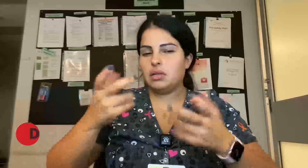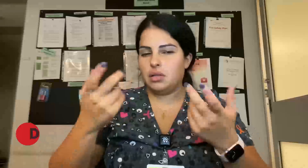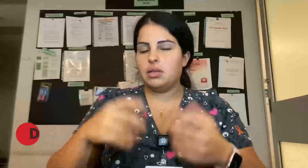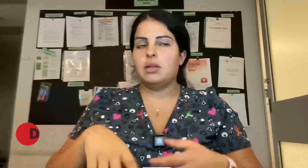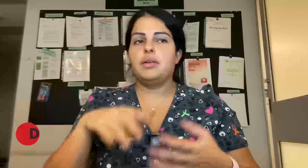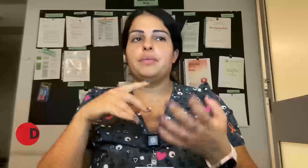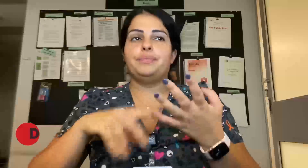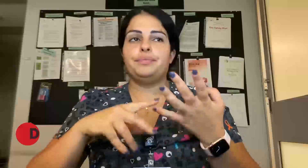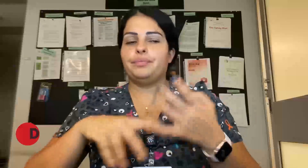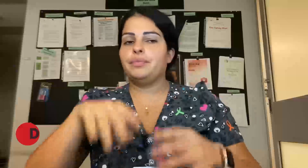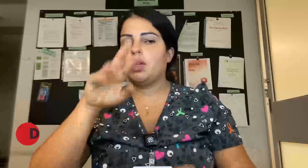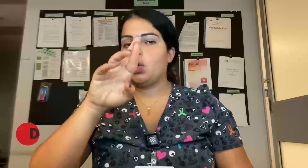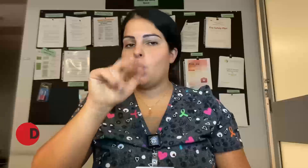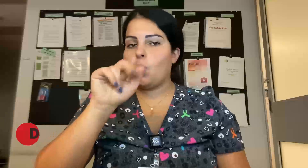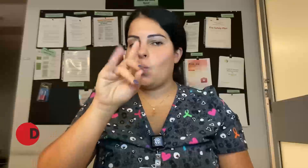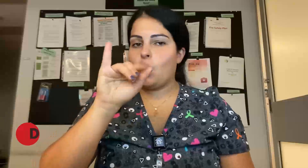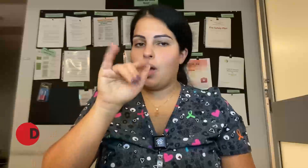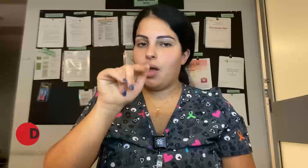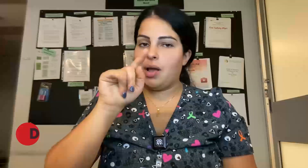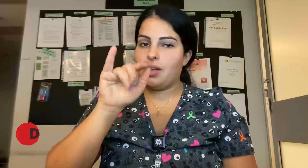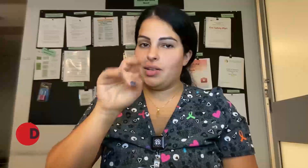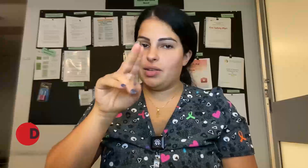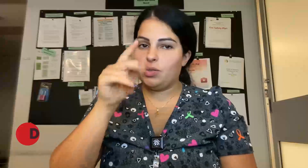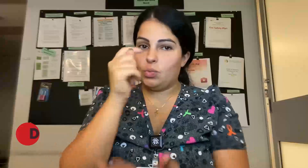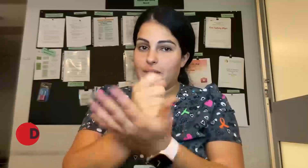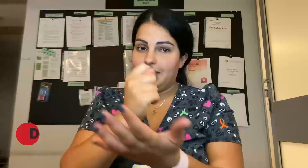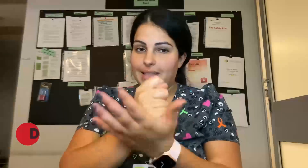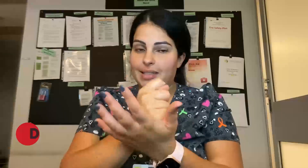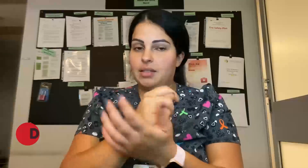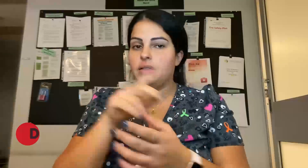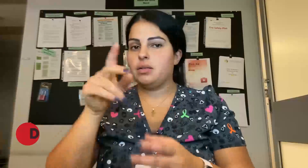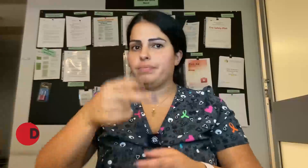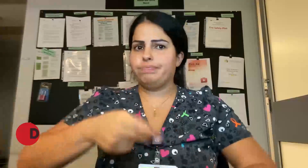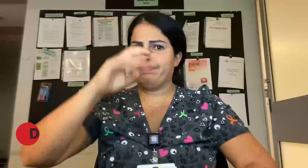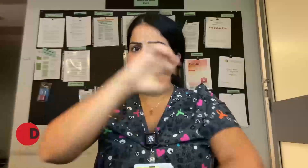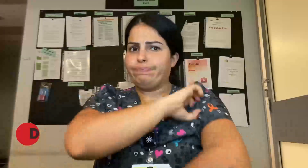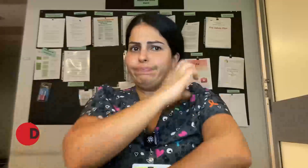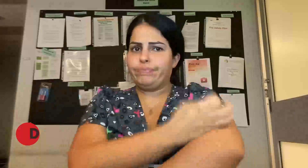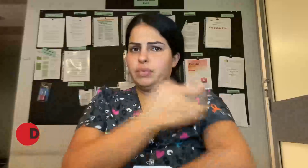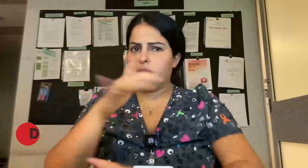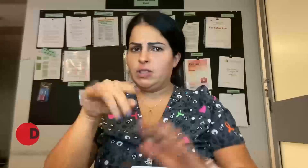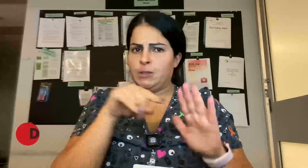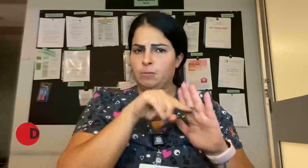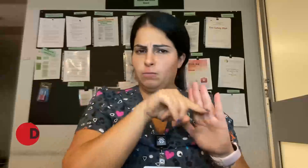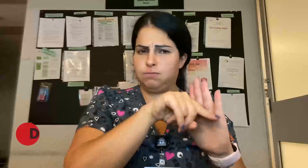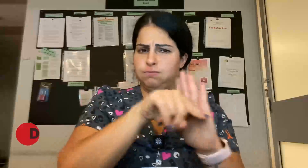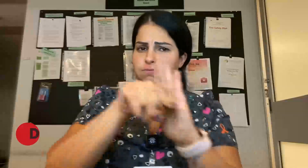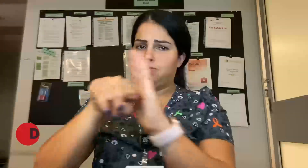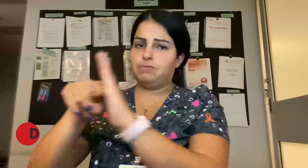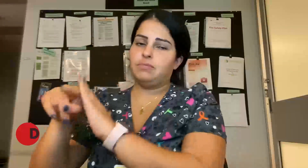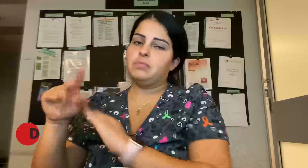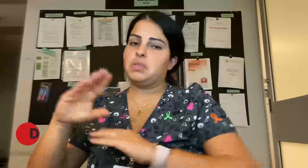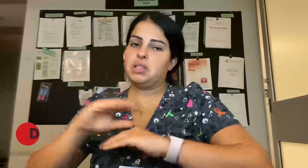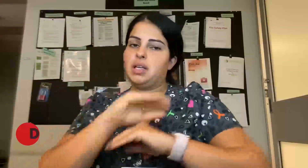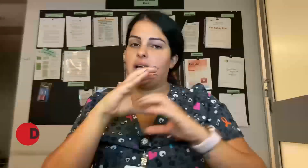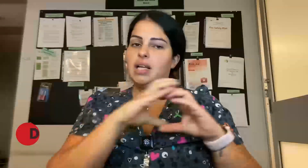Fourth, there is radiation. It uses high-energy particles or waves to destroy cancer cells.